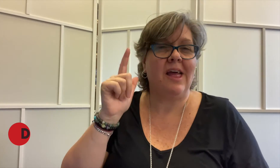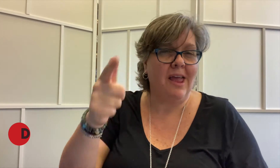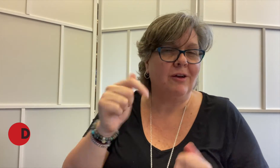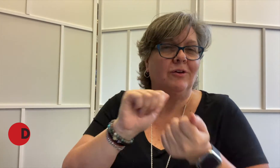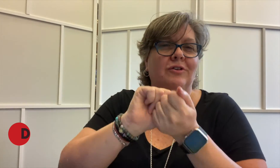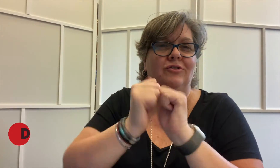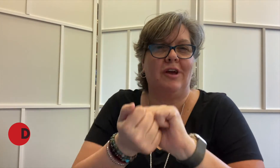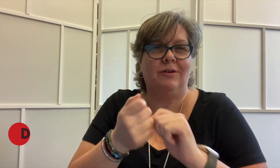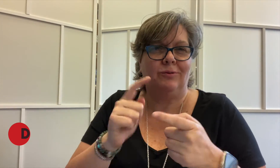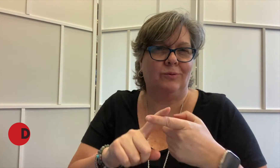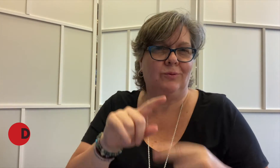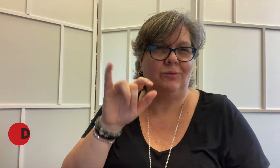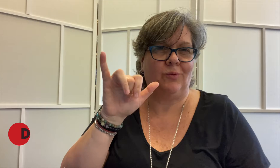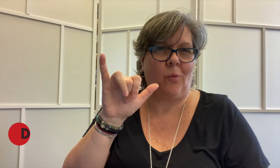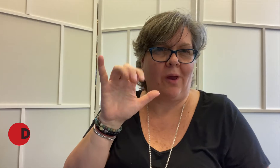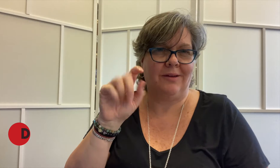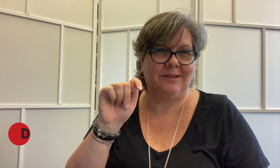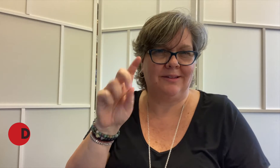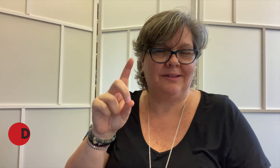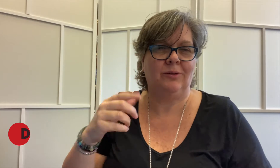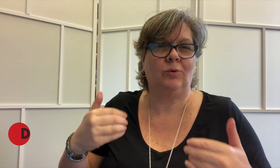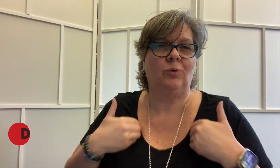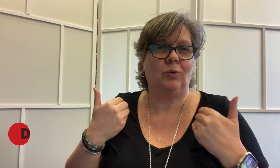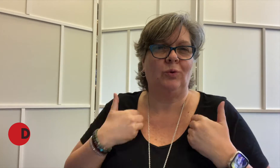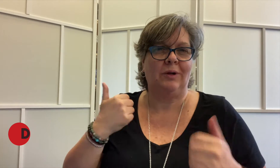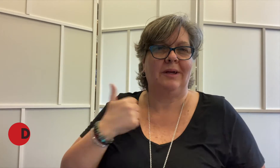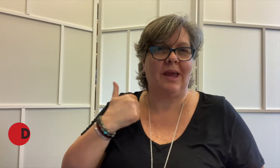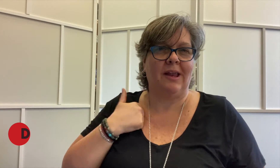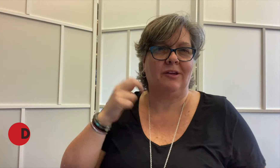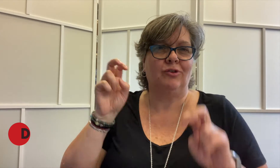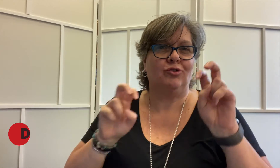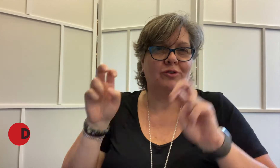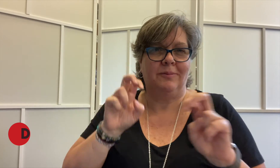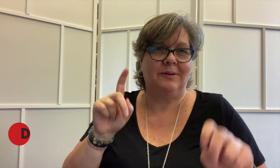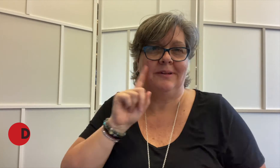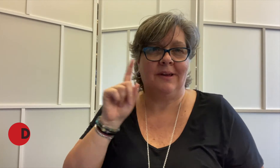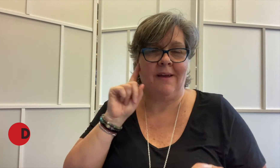Later it changed to "YCTD" - Youth Canada Tournament of the Deaf expanding